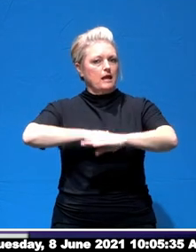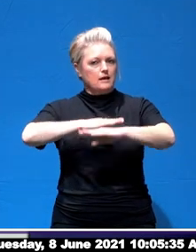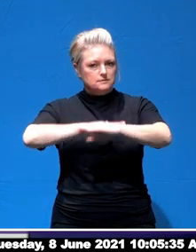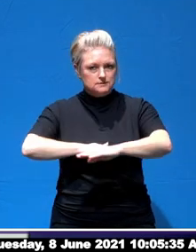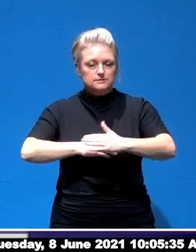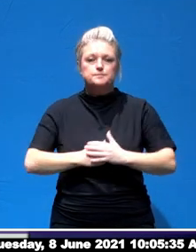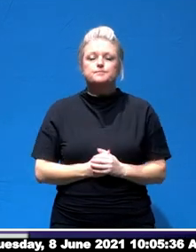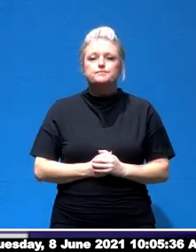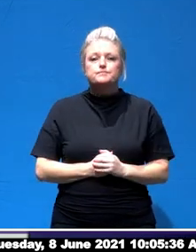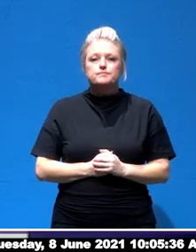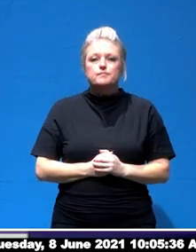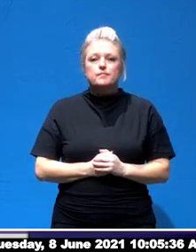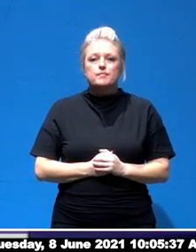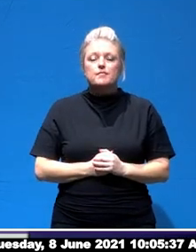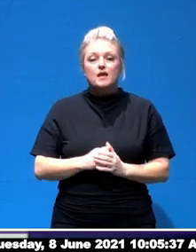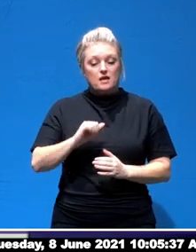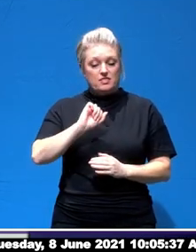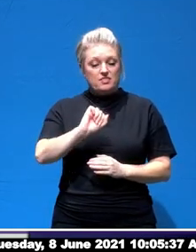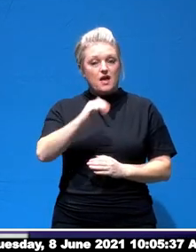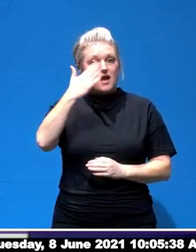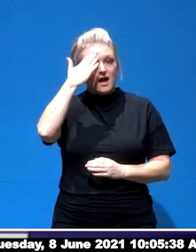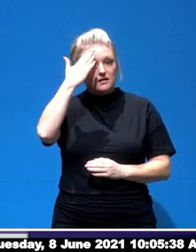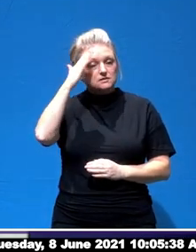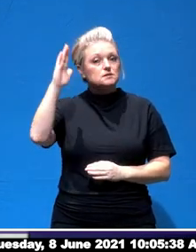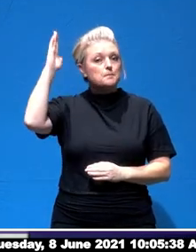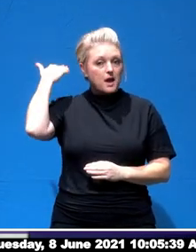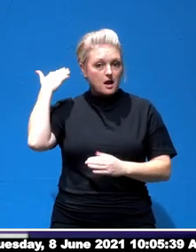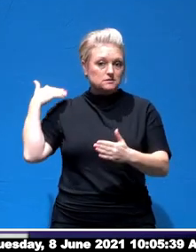and to pay our respects to the Elders past, present and emerging.